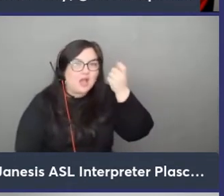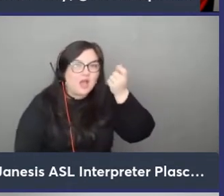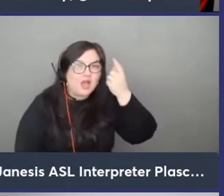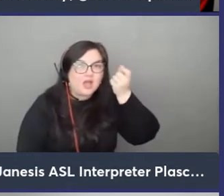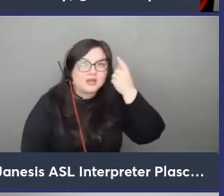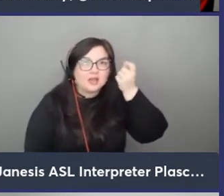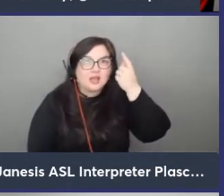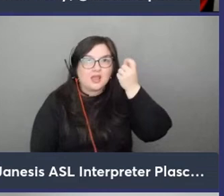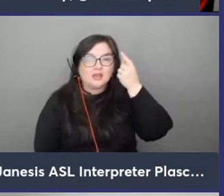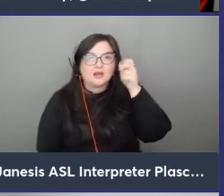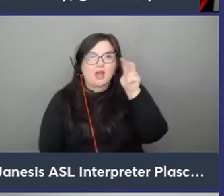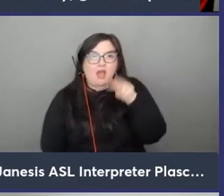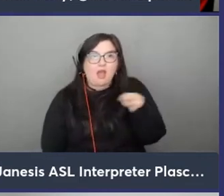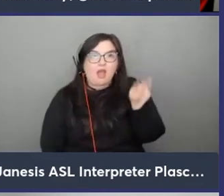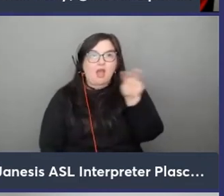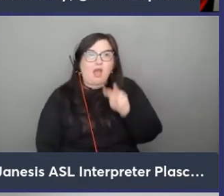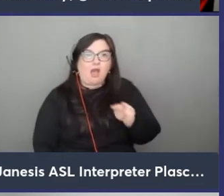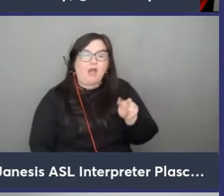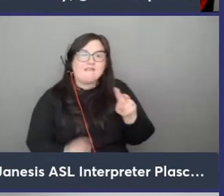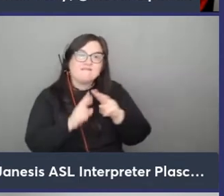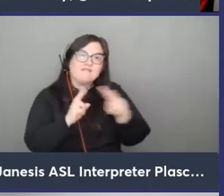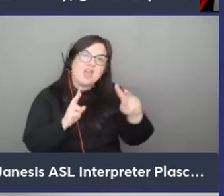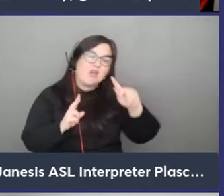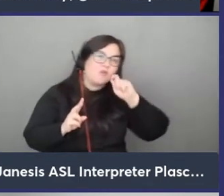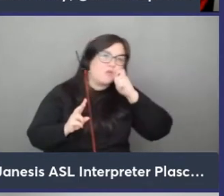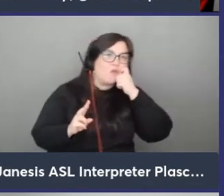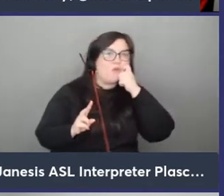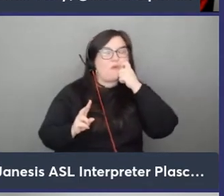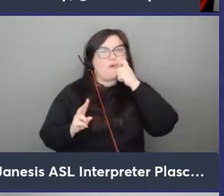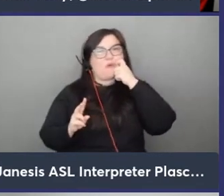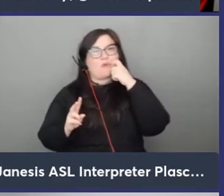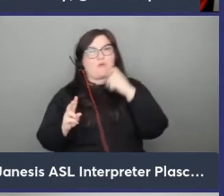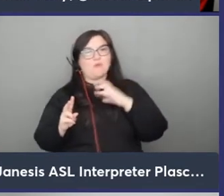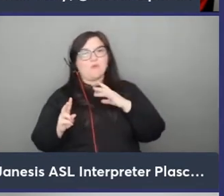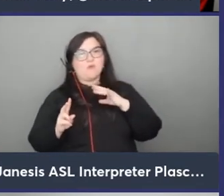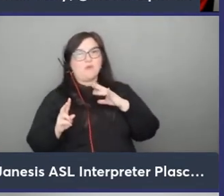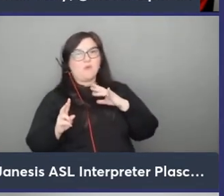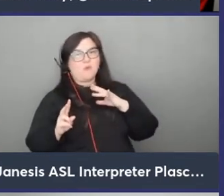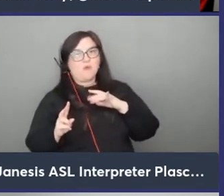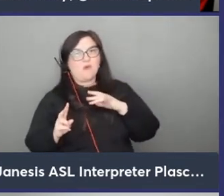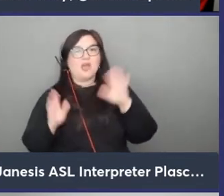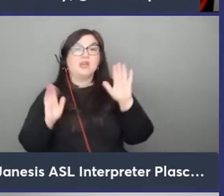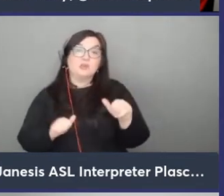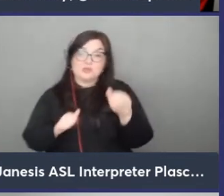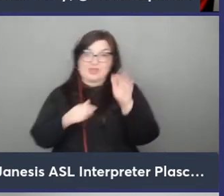So this is, I can go to options and you can clear the save data.